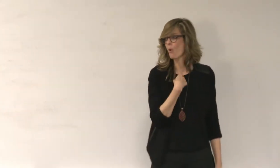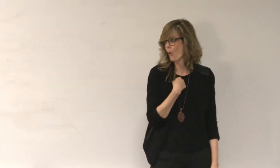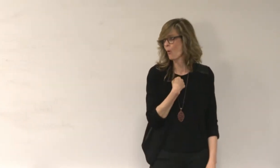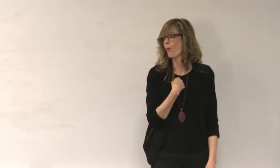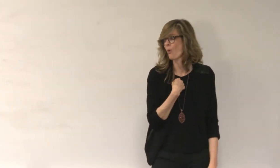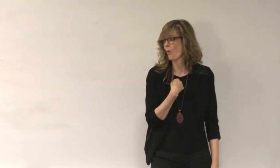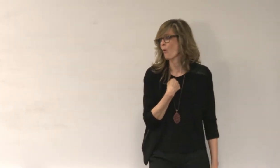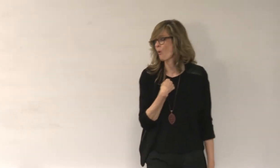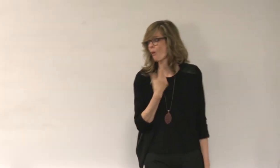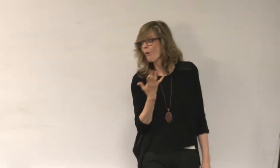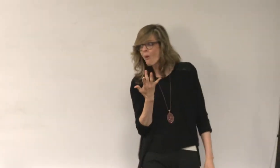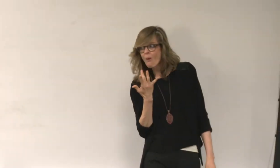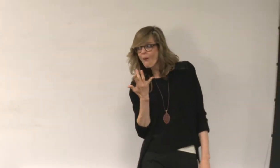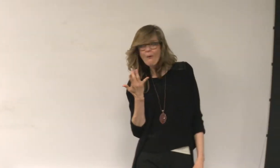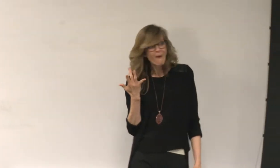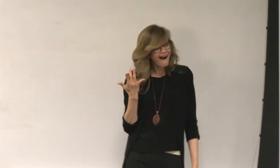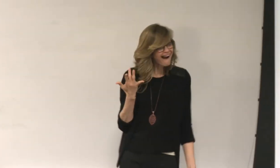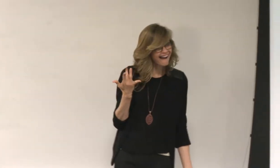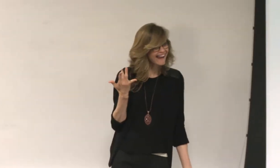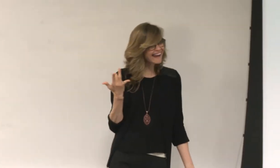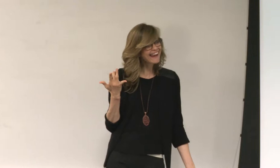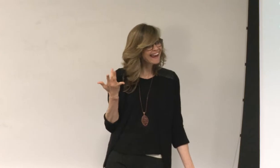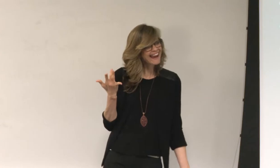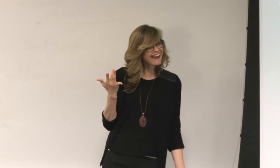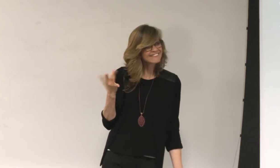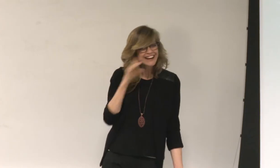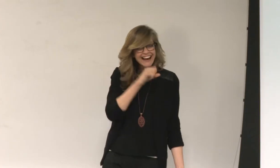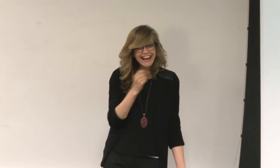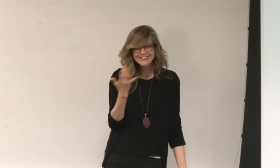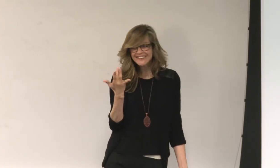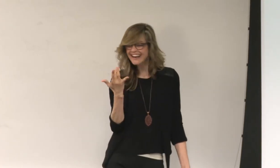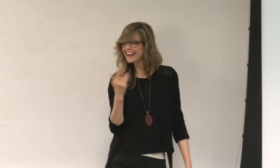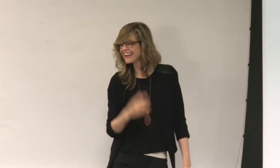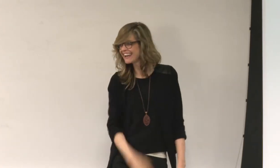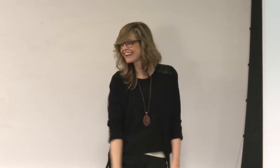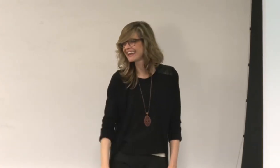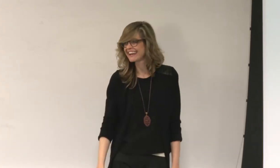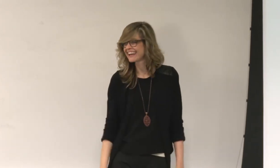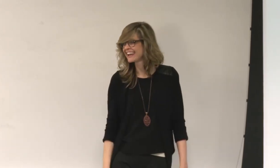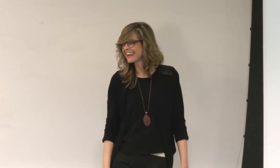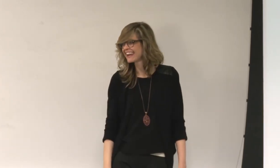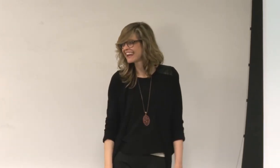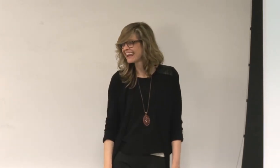AND THEY TOLD ME NO, THAT I COULD NOT. CAN YOU GUESS WHY THEY TOLD ME I COULD NOT TAKE IT?